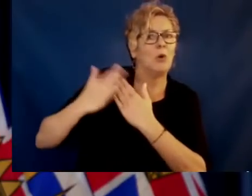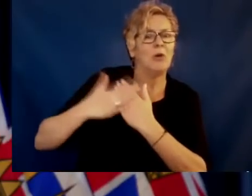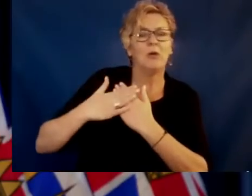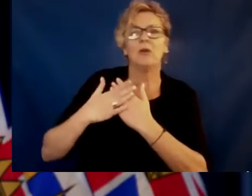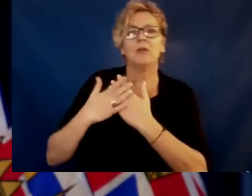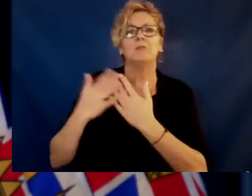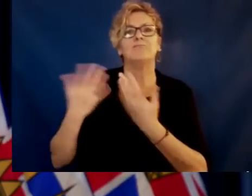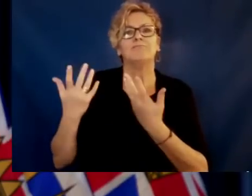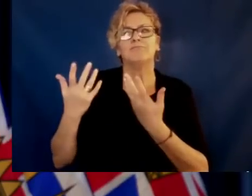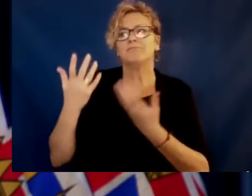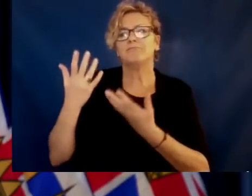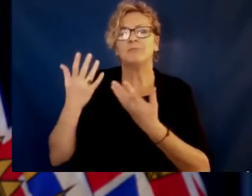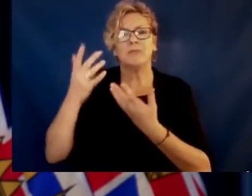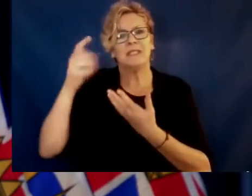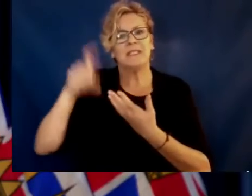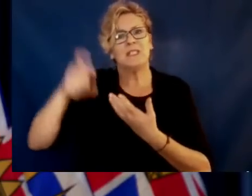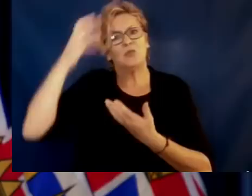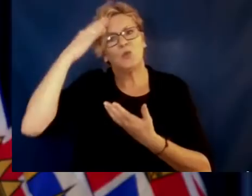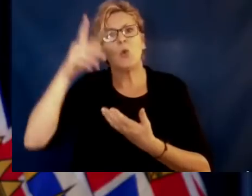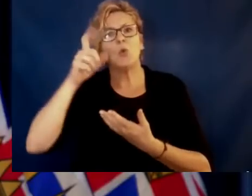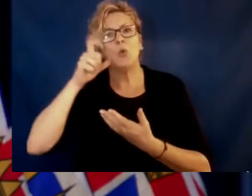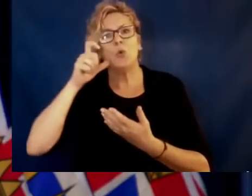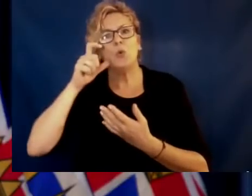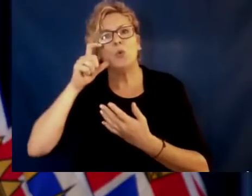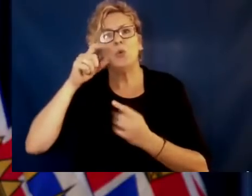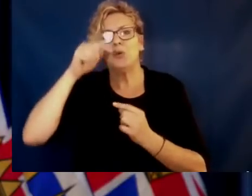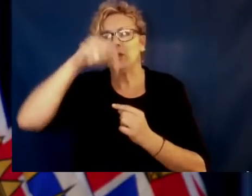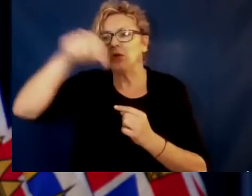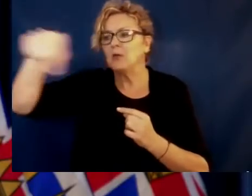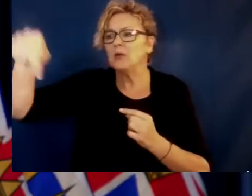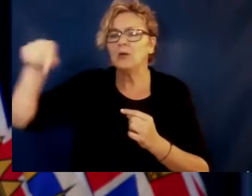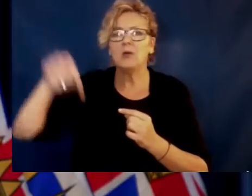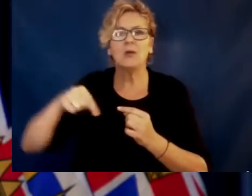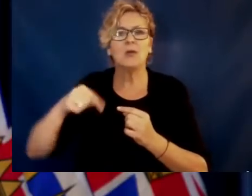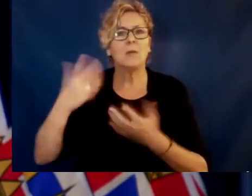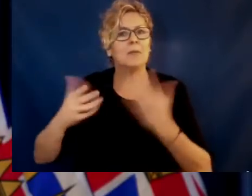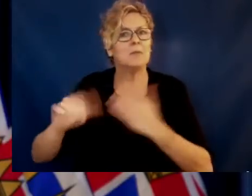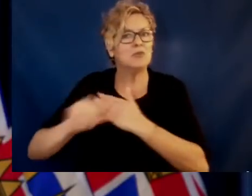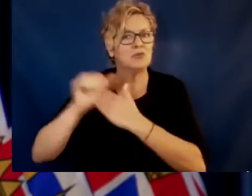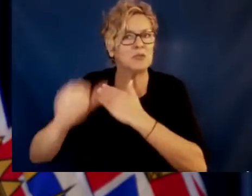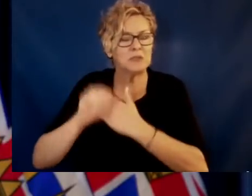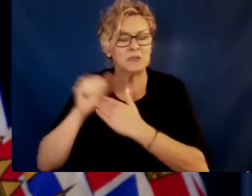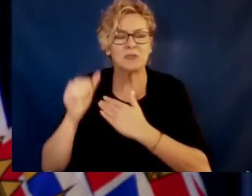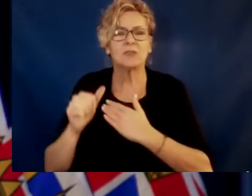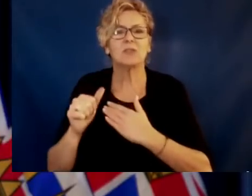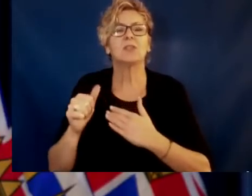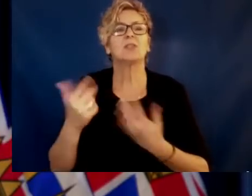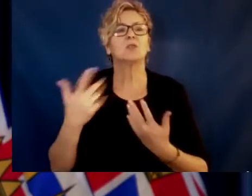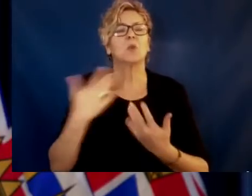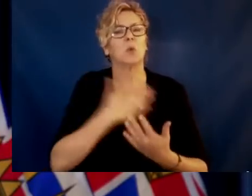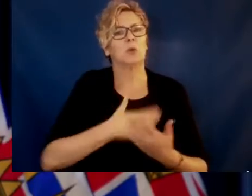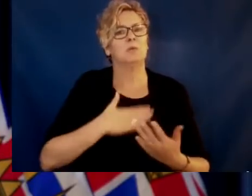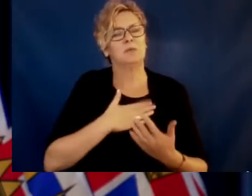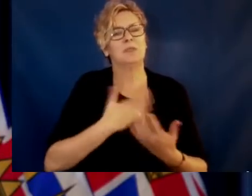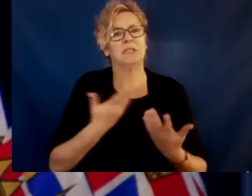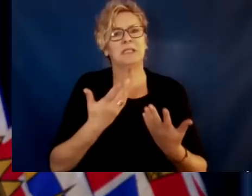And we need to continue doing that. And we've shown that we can do that and we're going to weather this storm together.